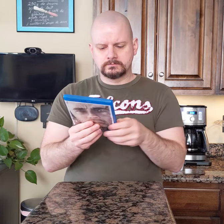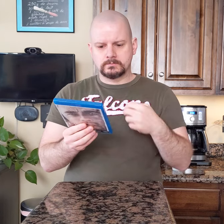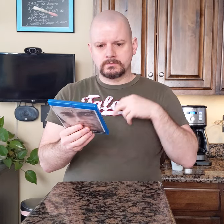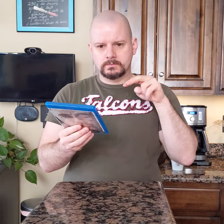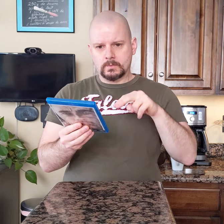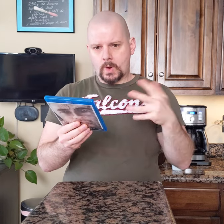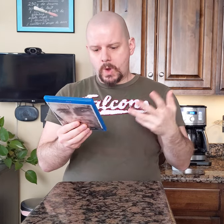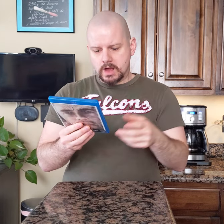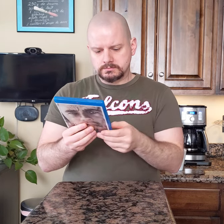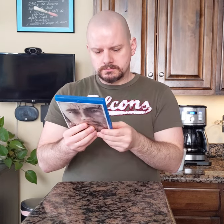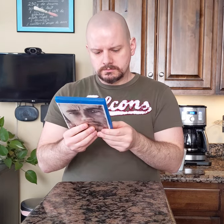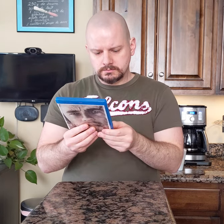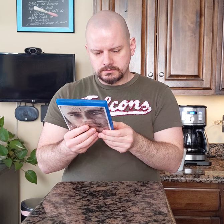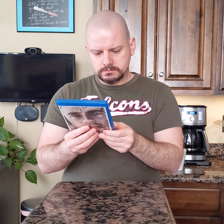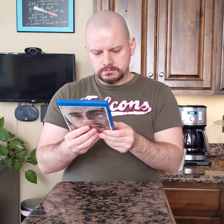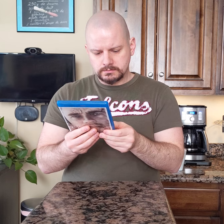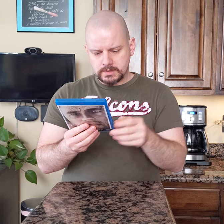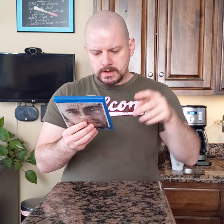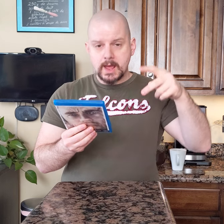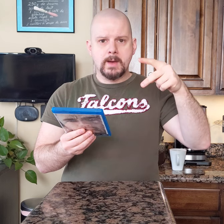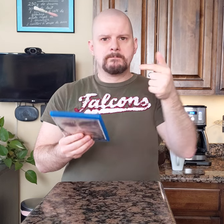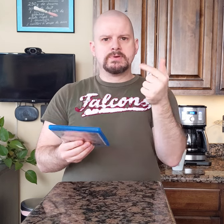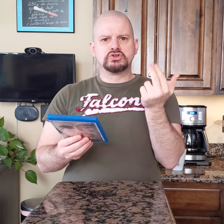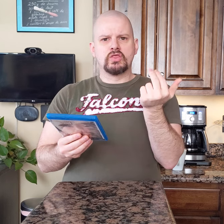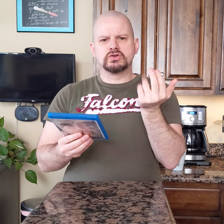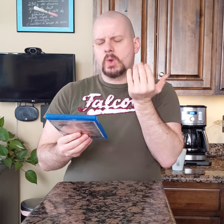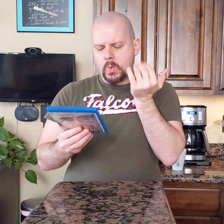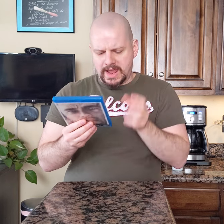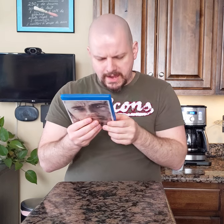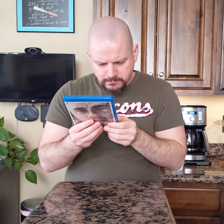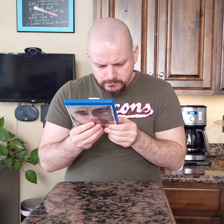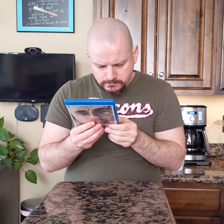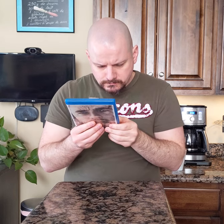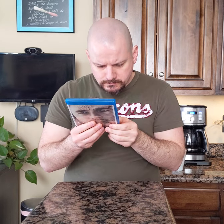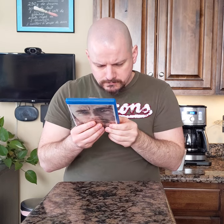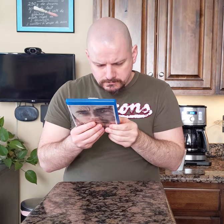I'm checking what it is rated. It's PG-13 because...